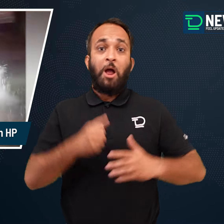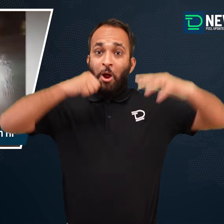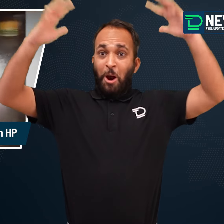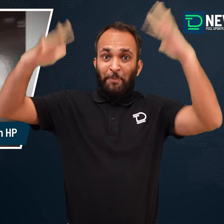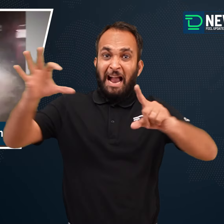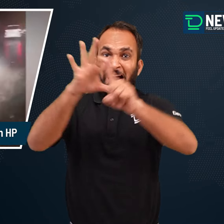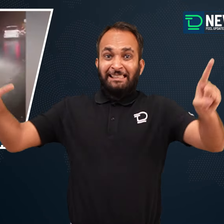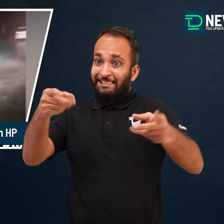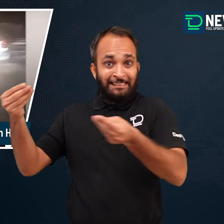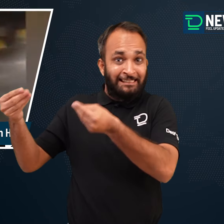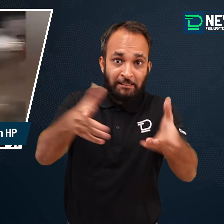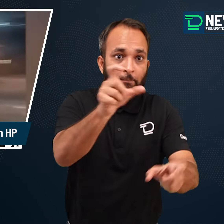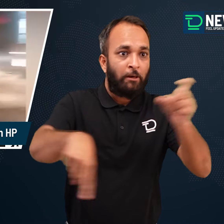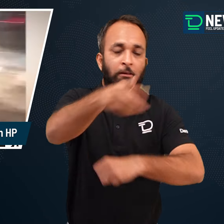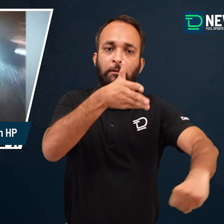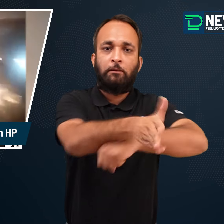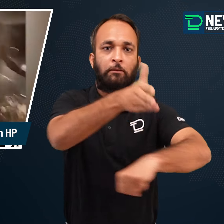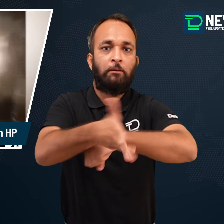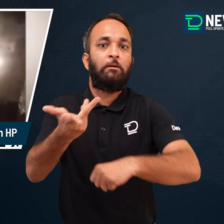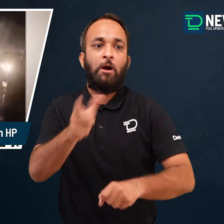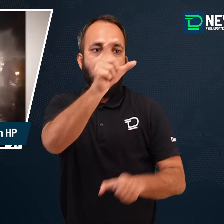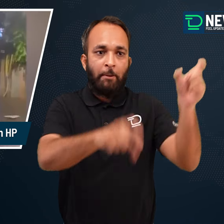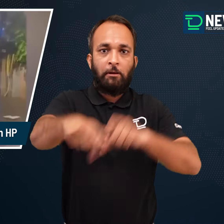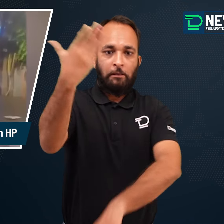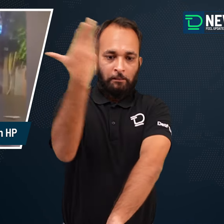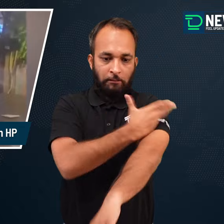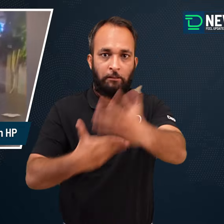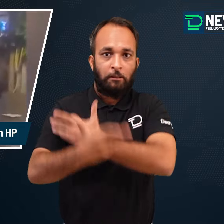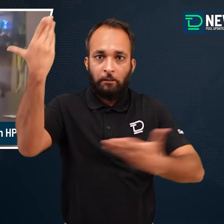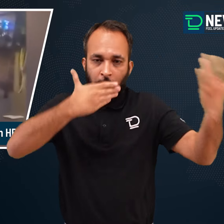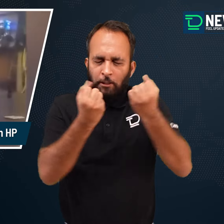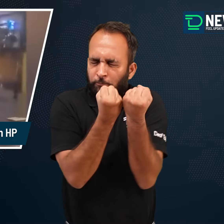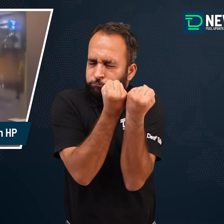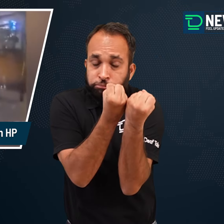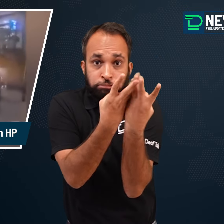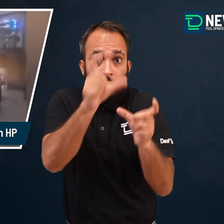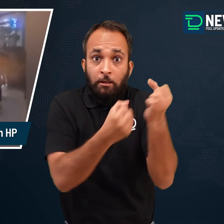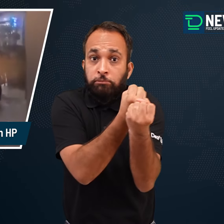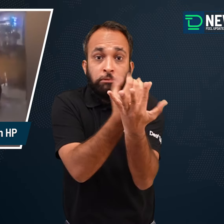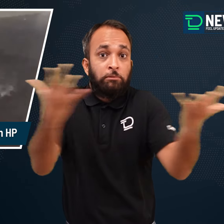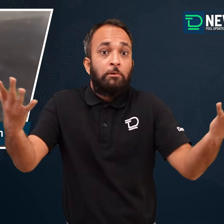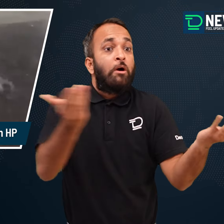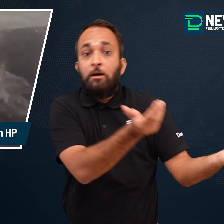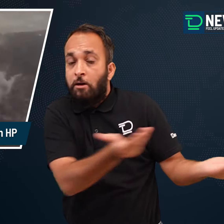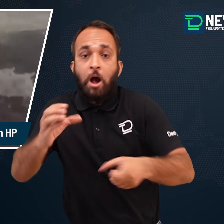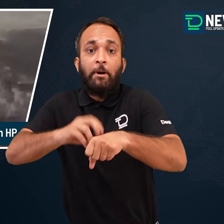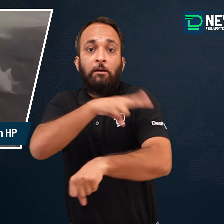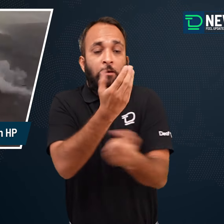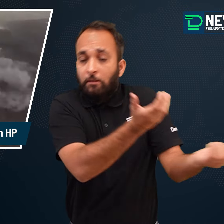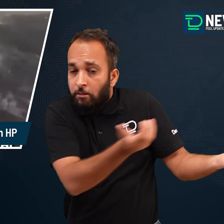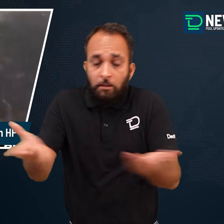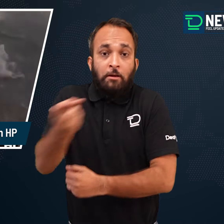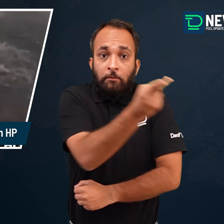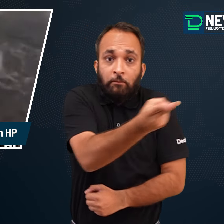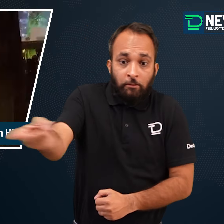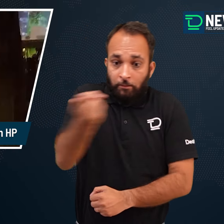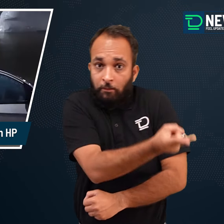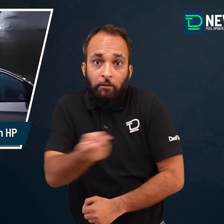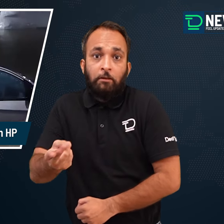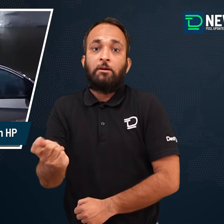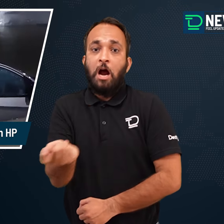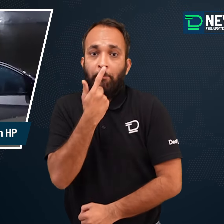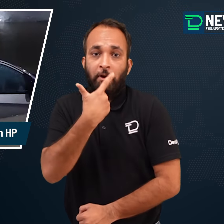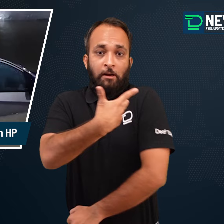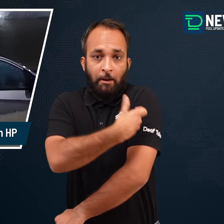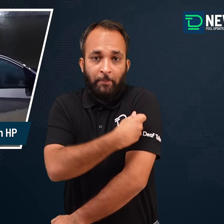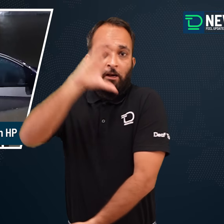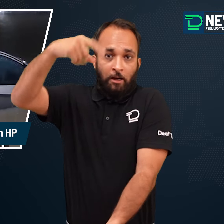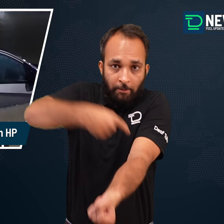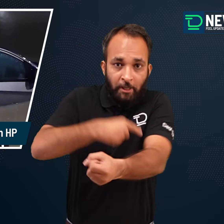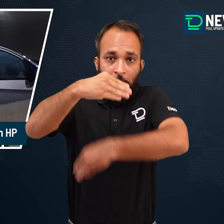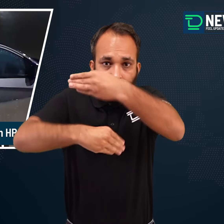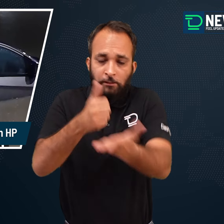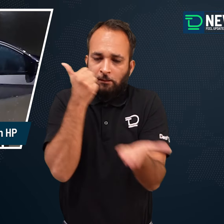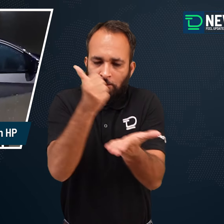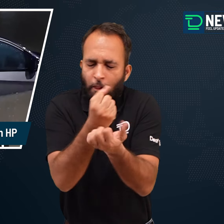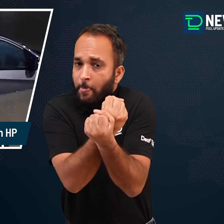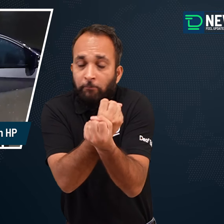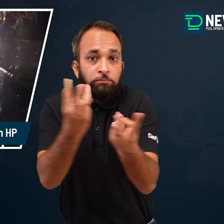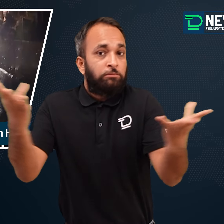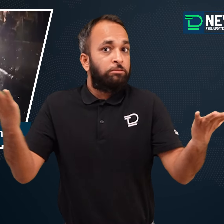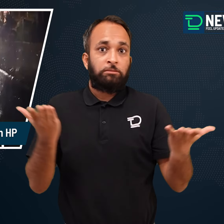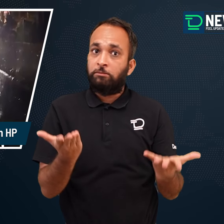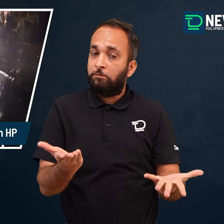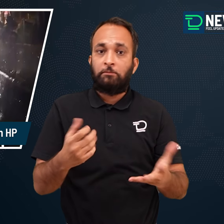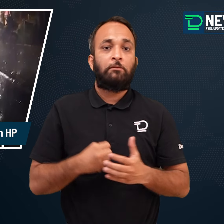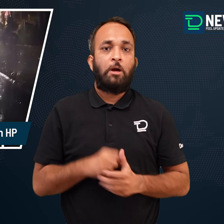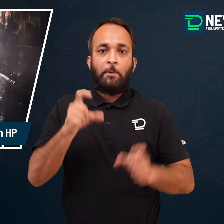Many people are injured and undergoing treatment.